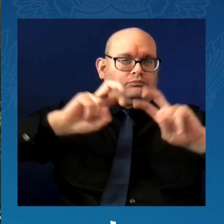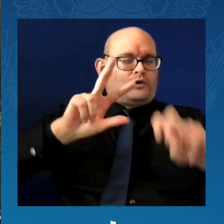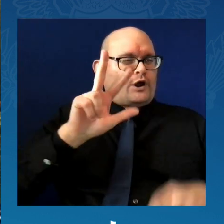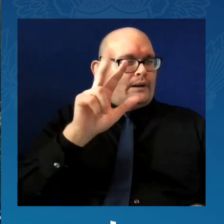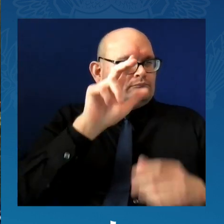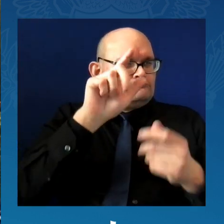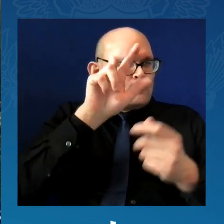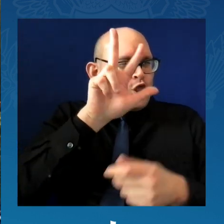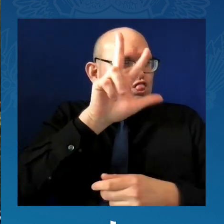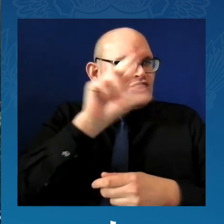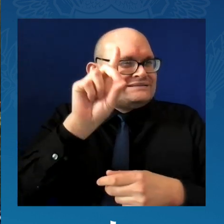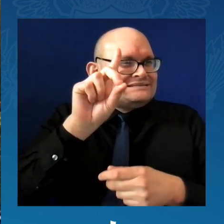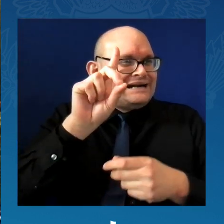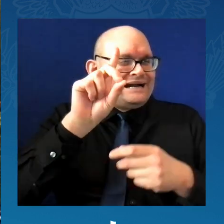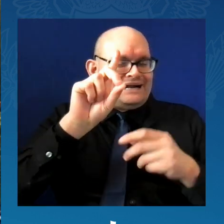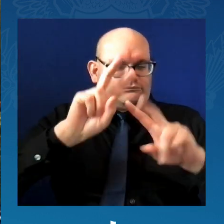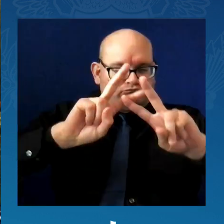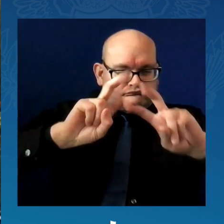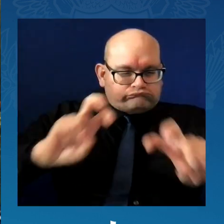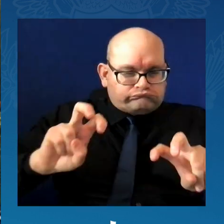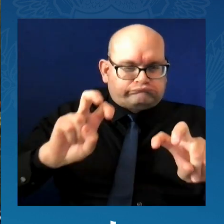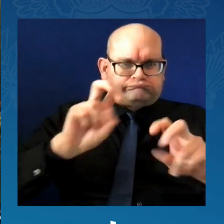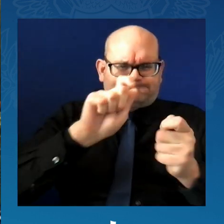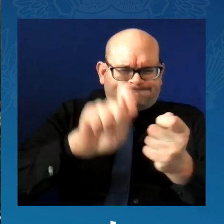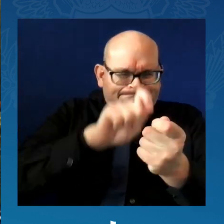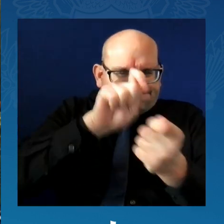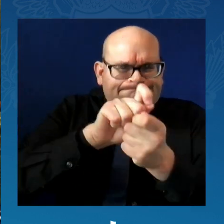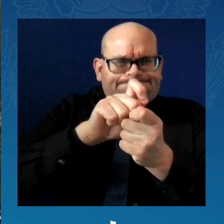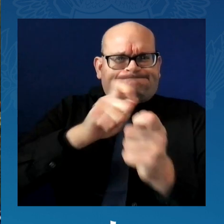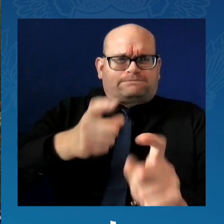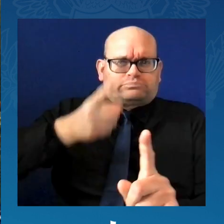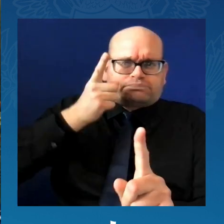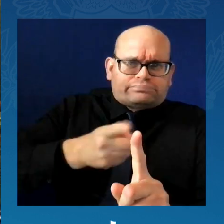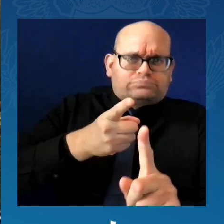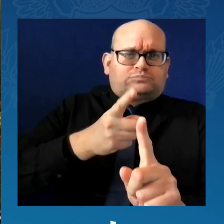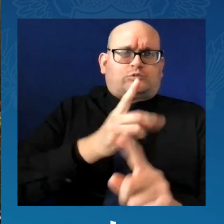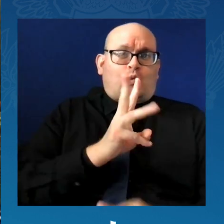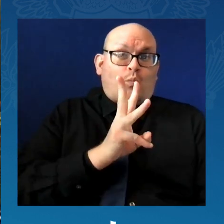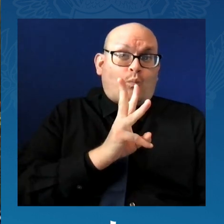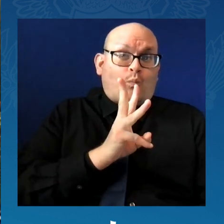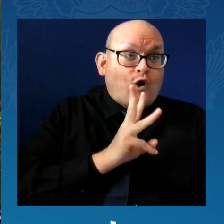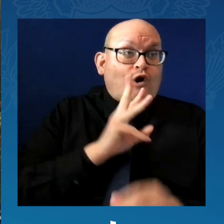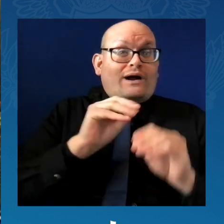of things that are happening to the water, to the land, to the ice and to the atmosphere.